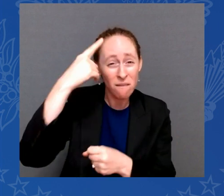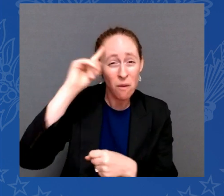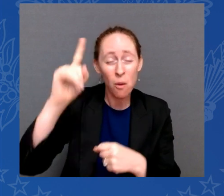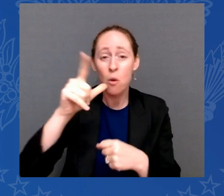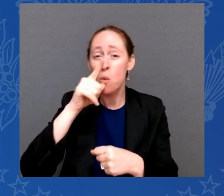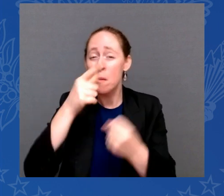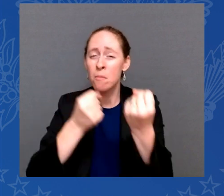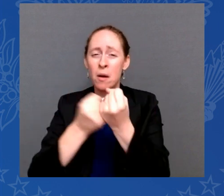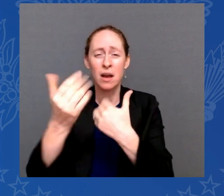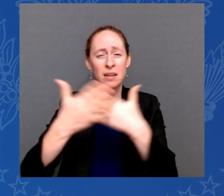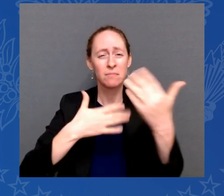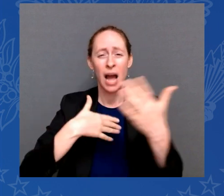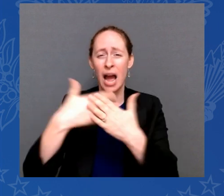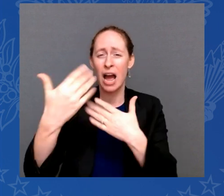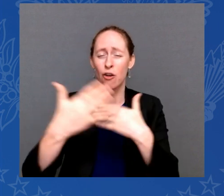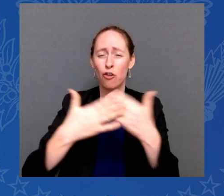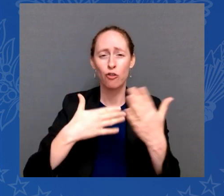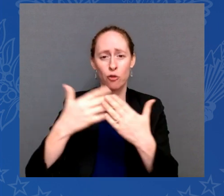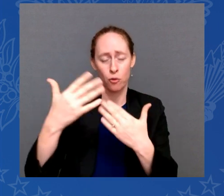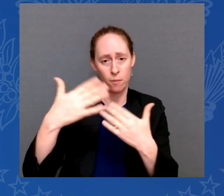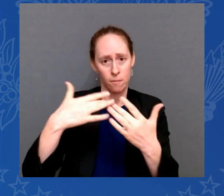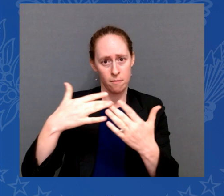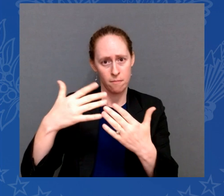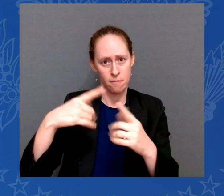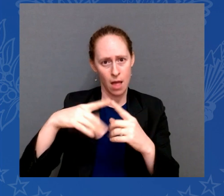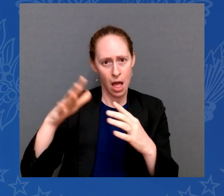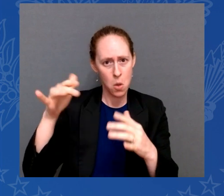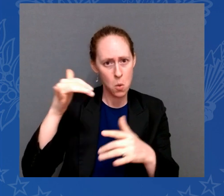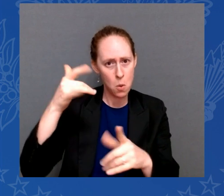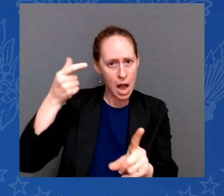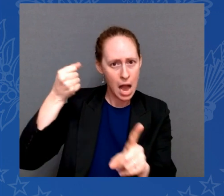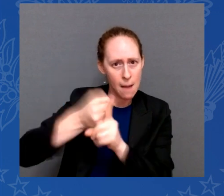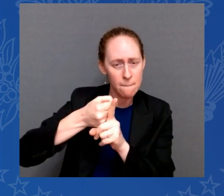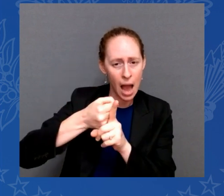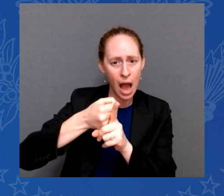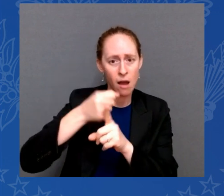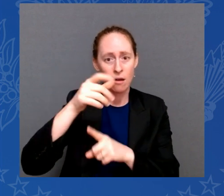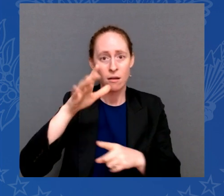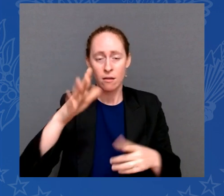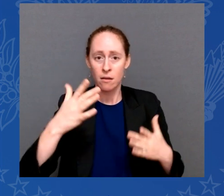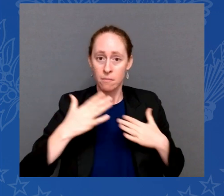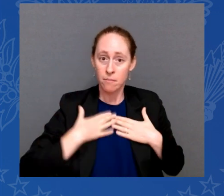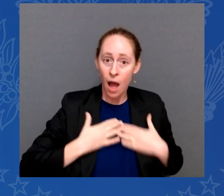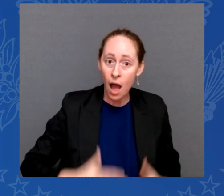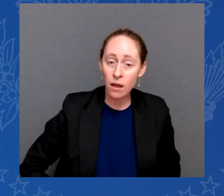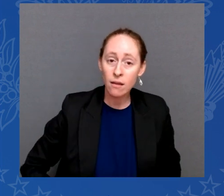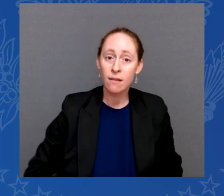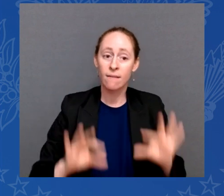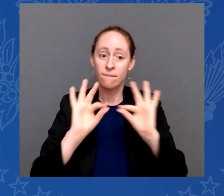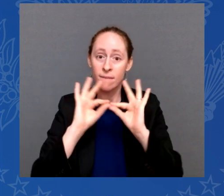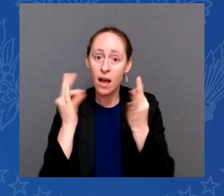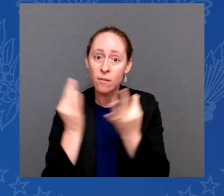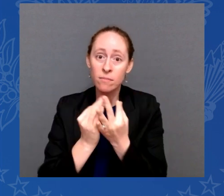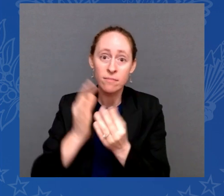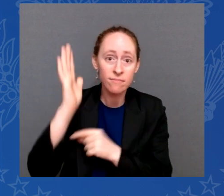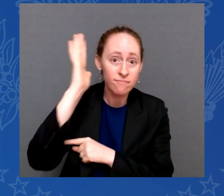And so with that, I thank all of the leaders who are here. I look forward to our discussion. And because I promised that I have a map, I'm going to now show you that map.